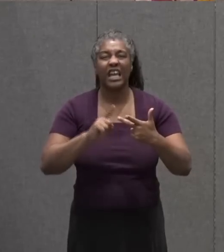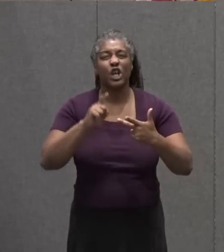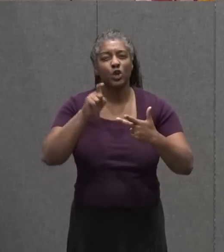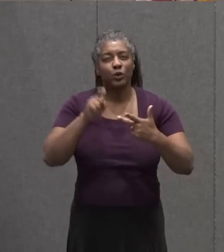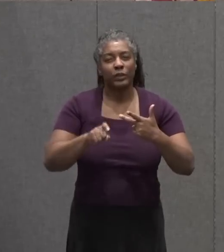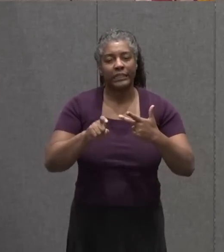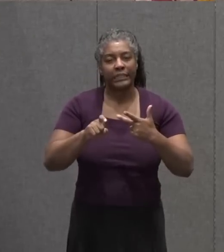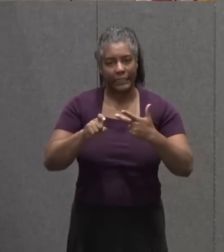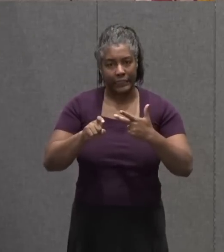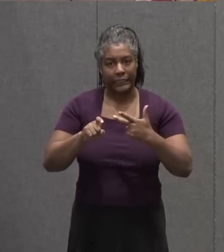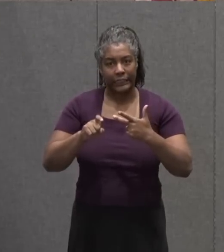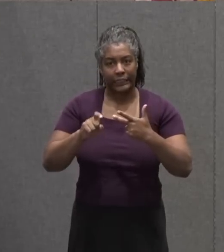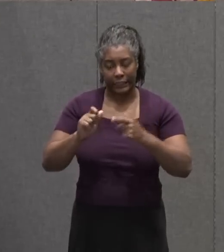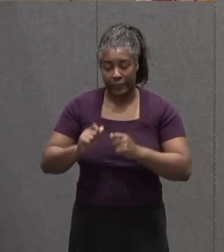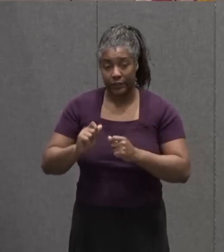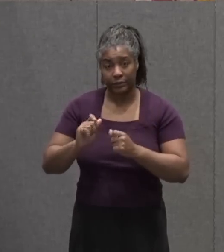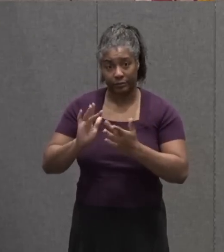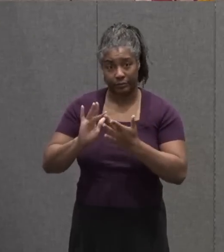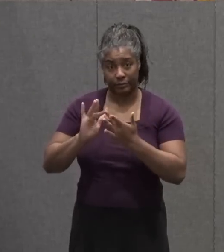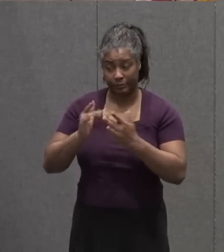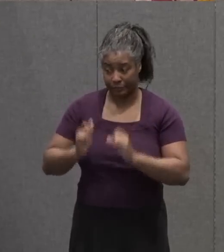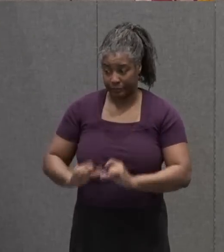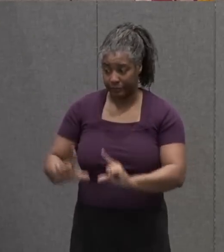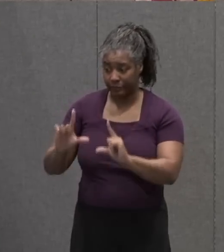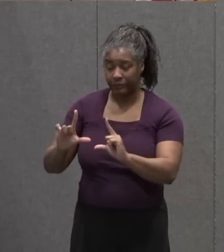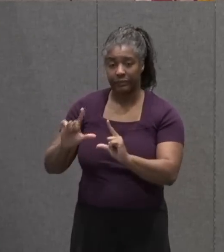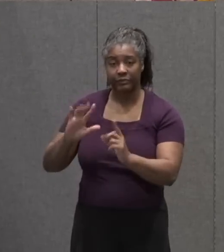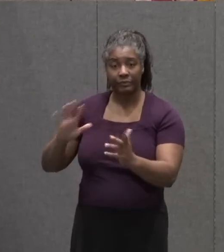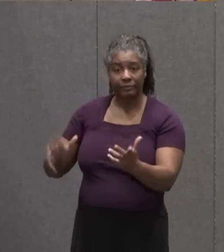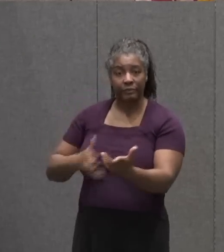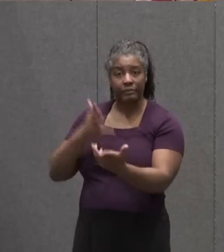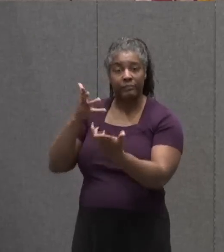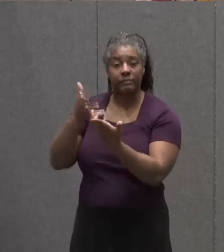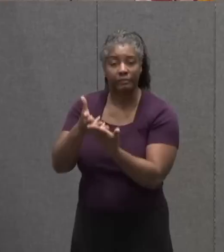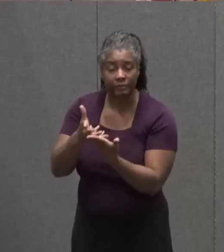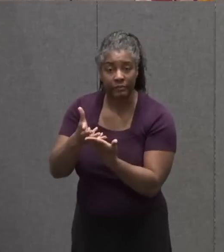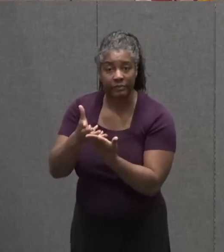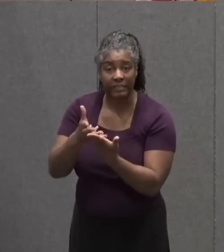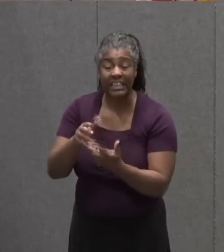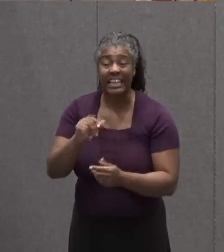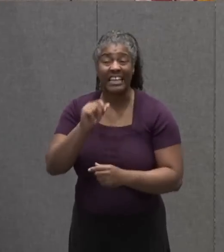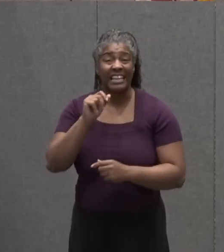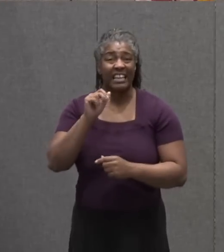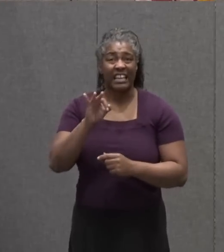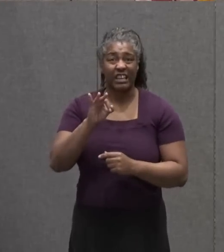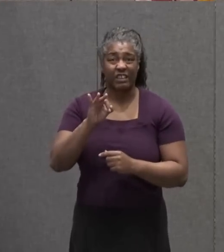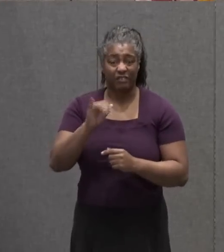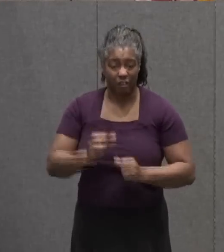that makes you feel uncomfortable, that means hurt or unsure, scared,